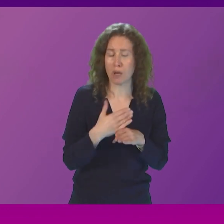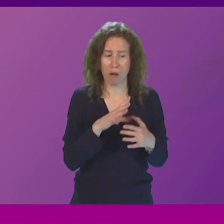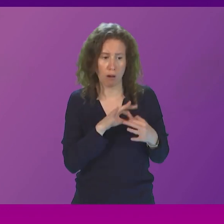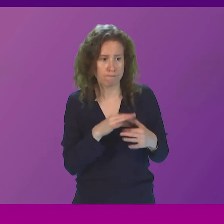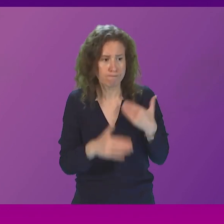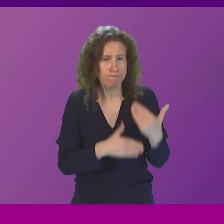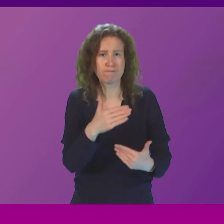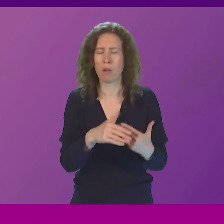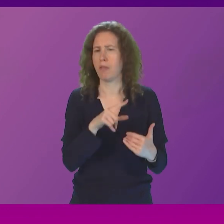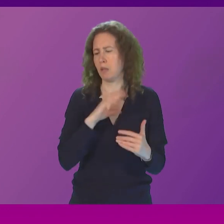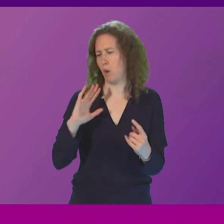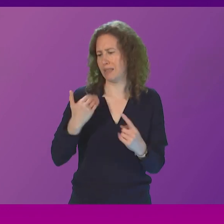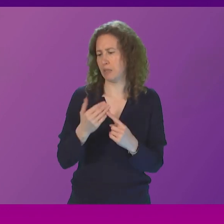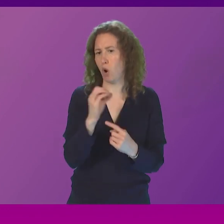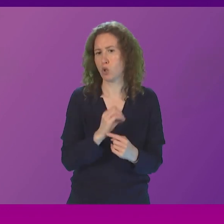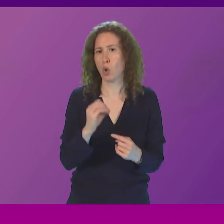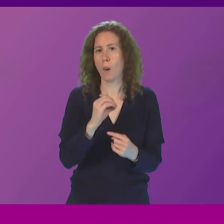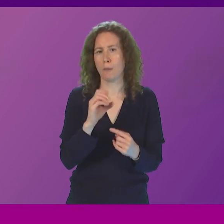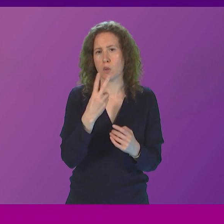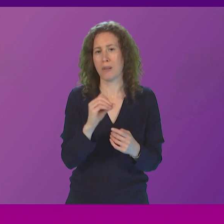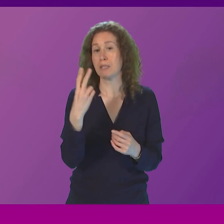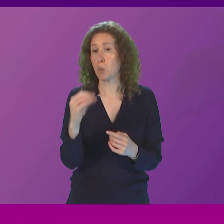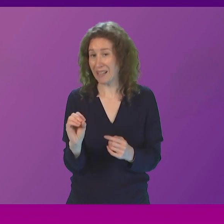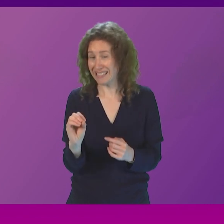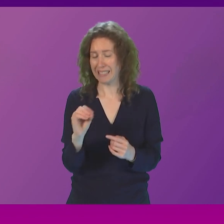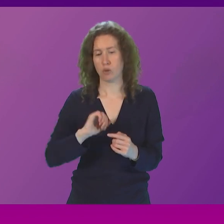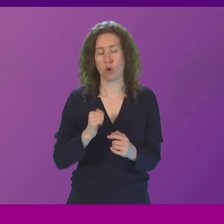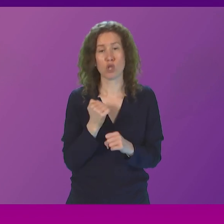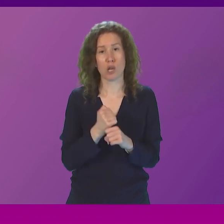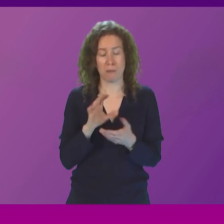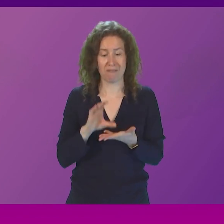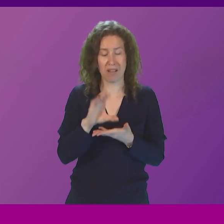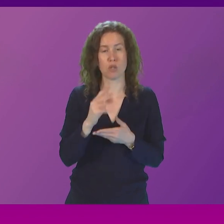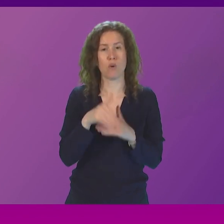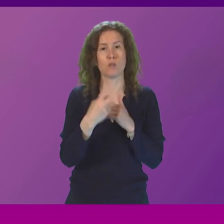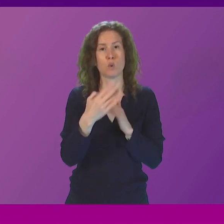That is why, since October 2020, the Scottish Government has invested more than £2 million